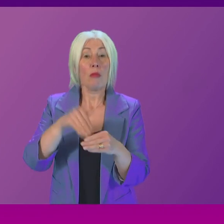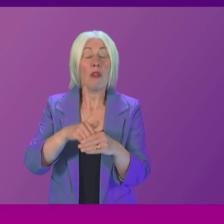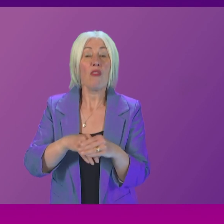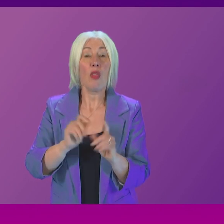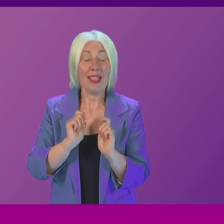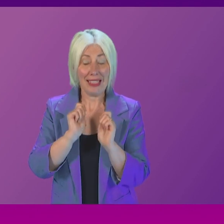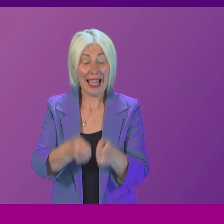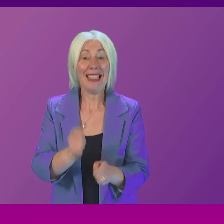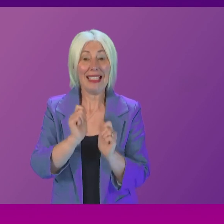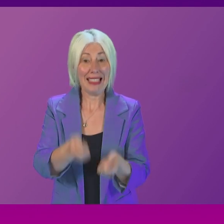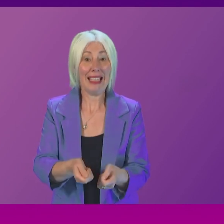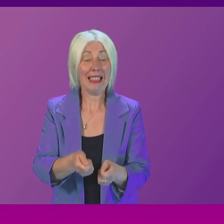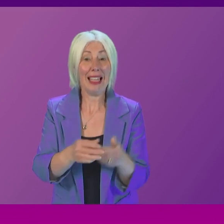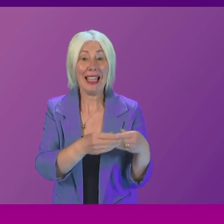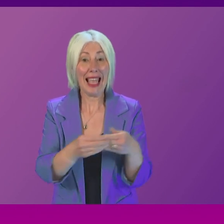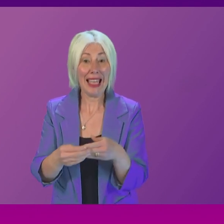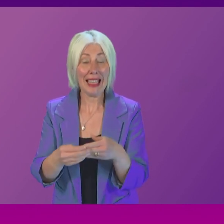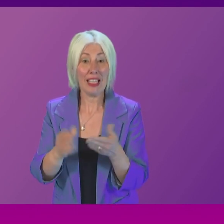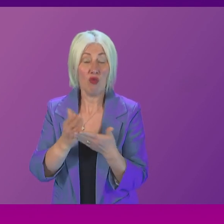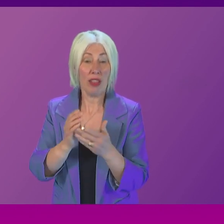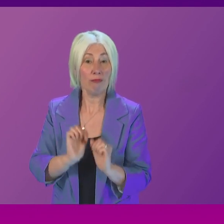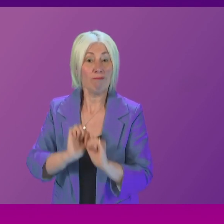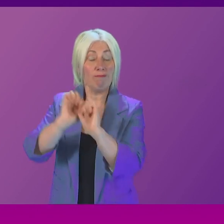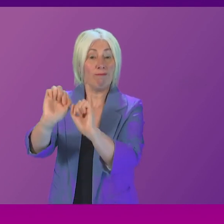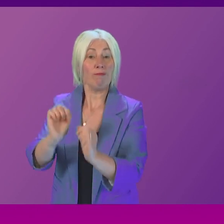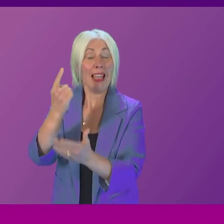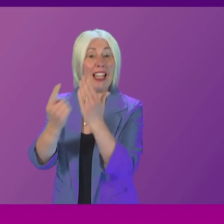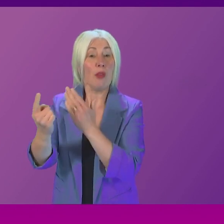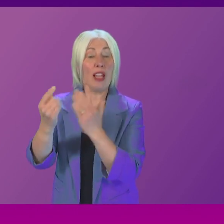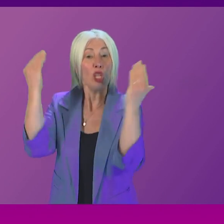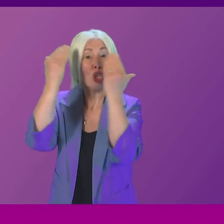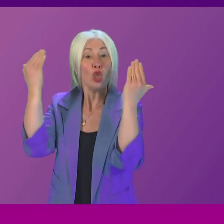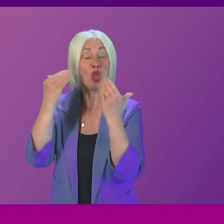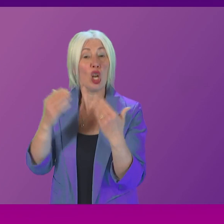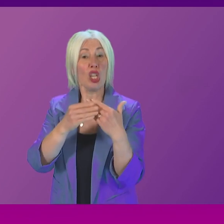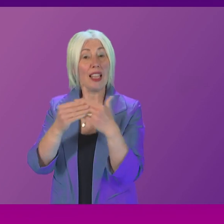is entirely a matter for the independent, judge-led Scottish Sentencing Council.